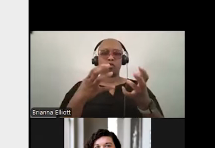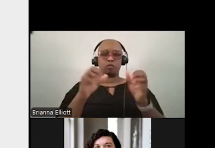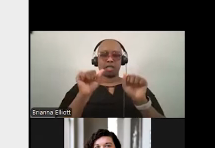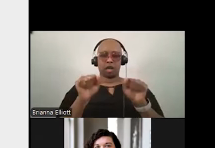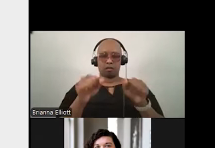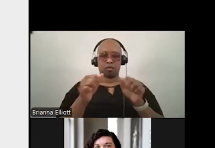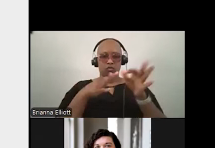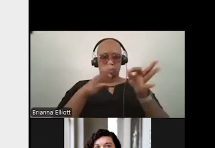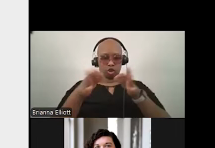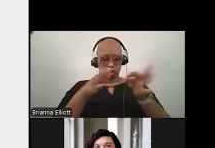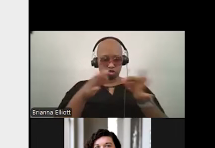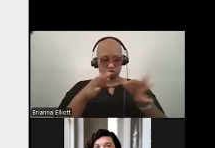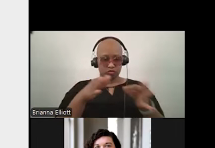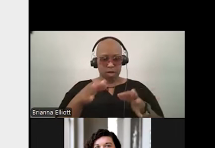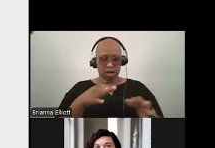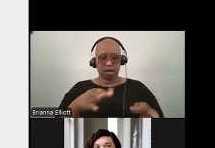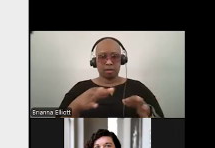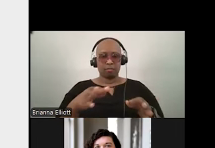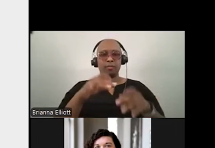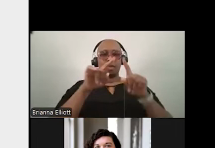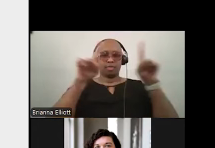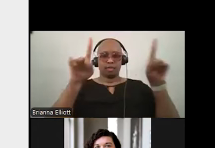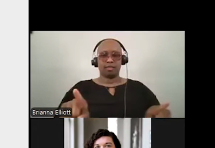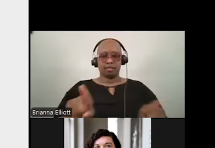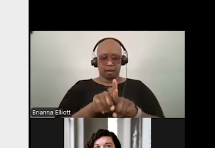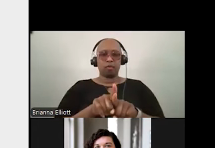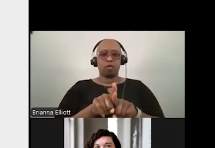in detail cuz again, if you're somebody who has a visual impairment relying on a screen reader,